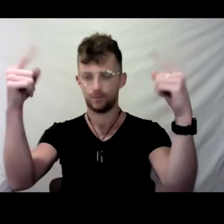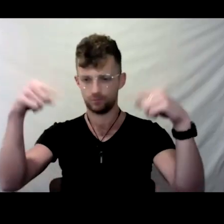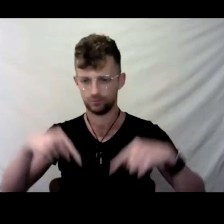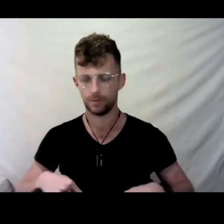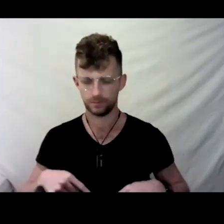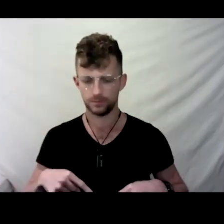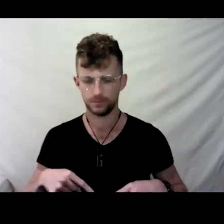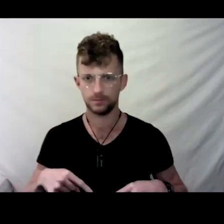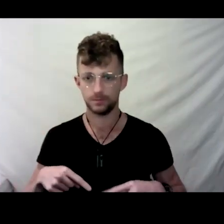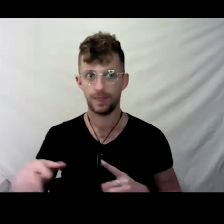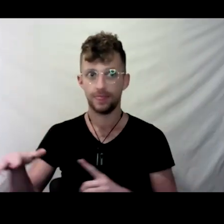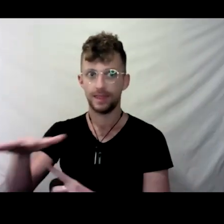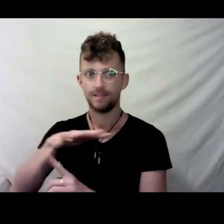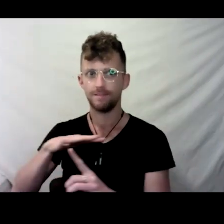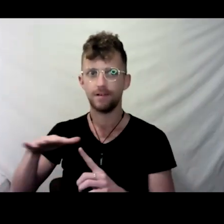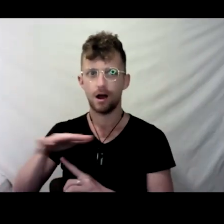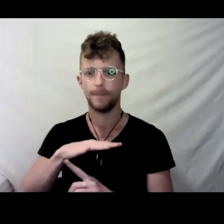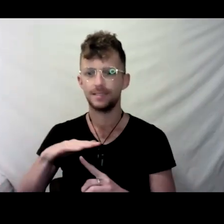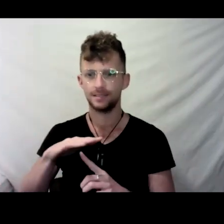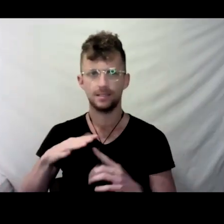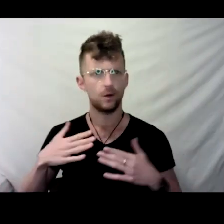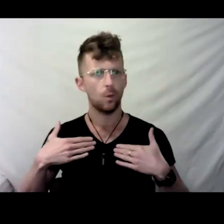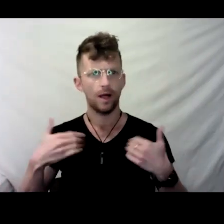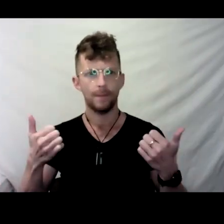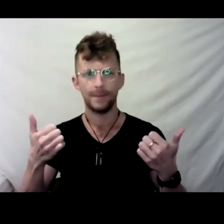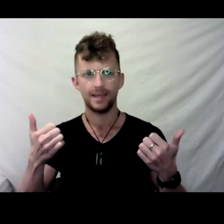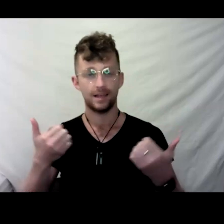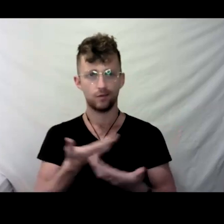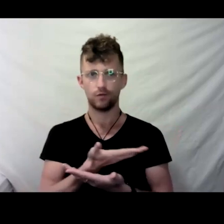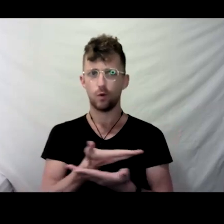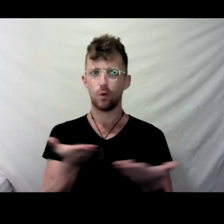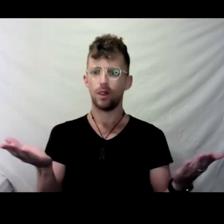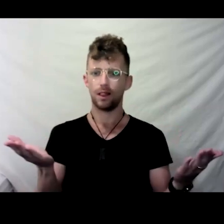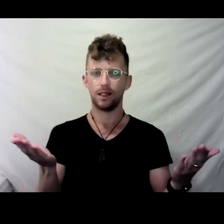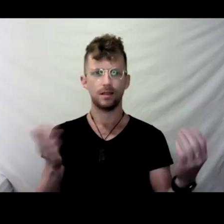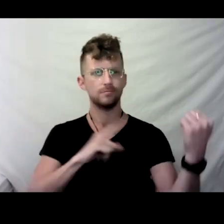the environment, vitality and well-being for all, strengthened in unity.